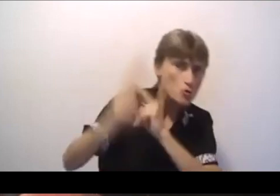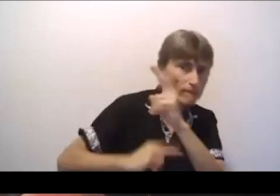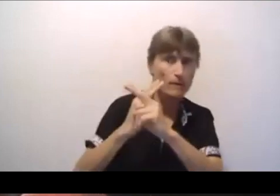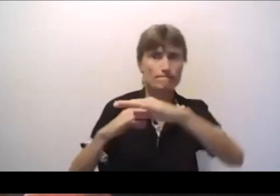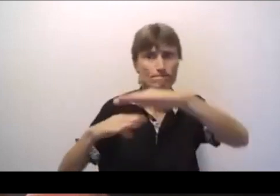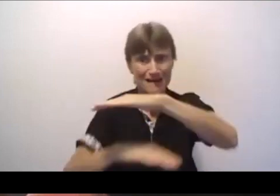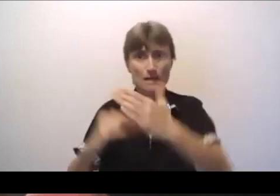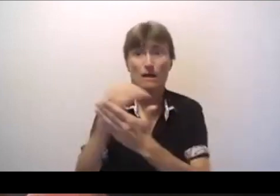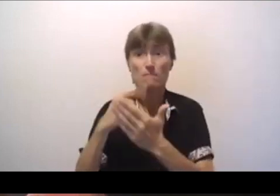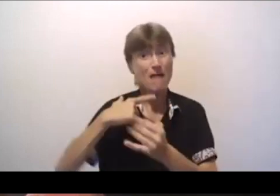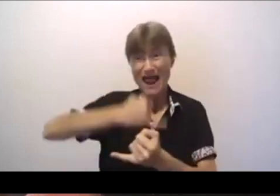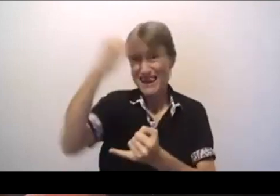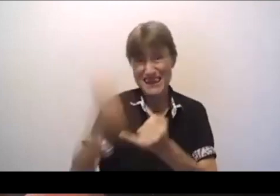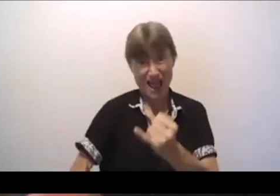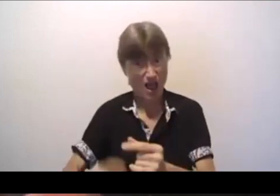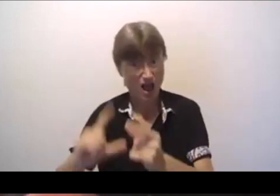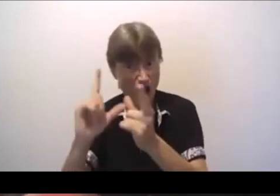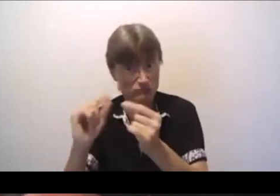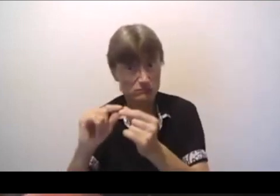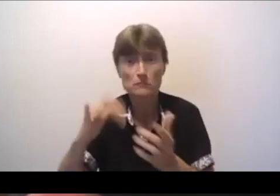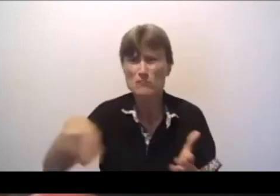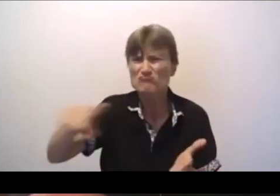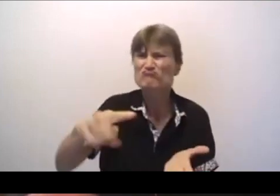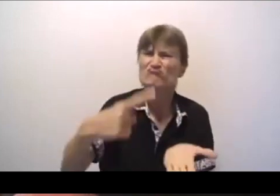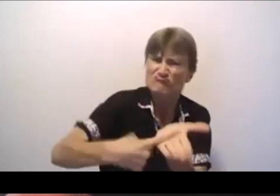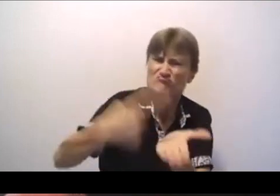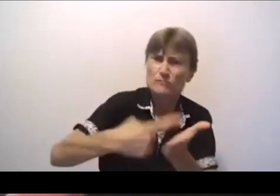as much as this has been a very arts-heavy discussion we are not